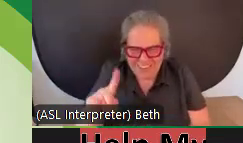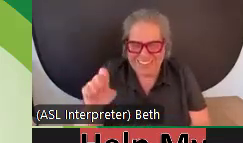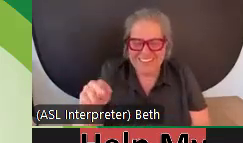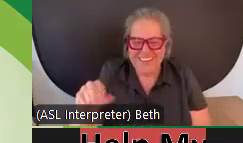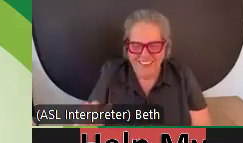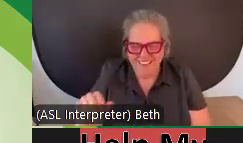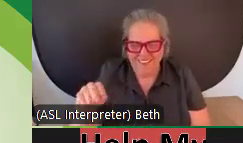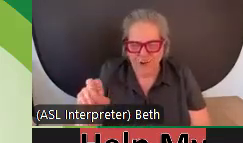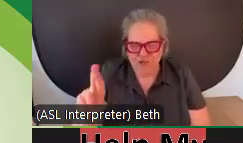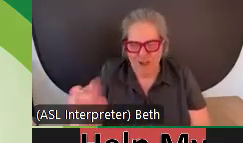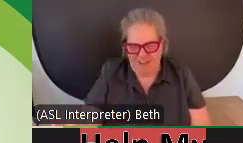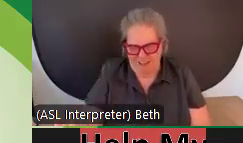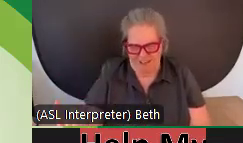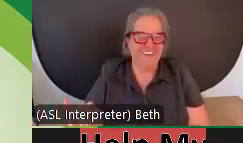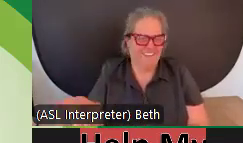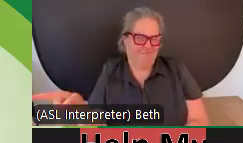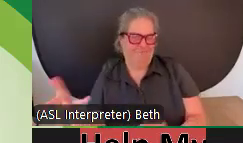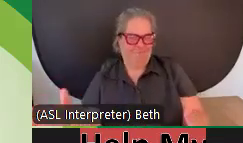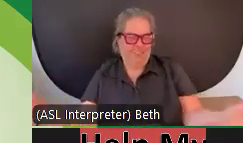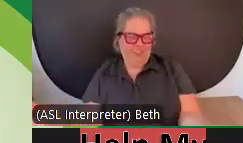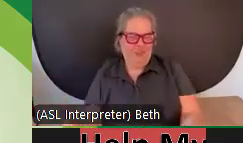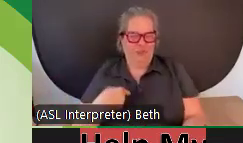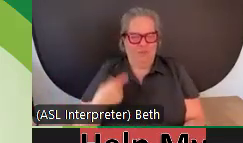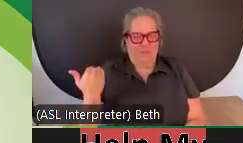Thank you, Julie. I'm Deanna Nourai.